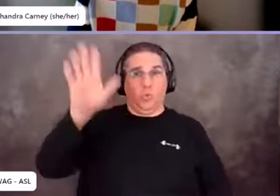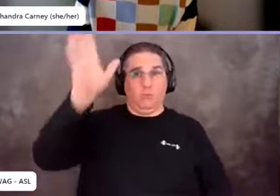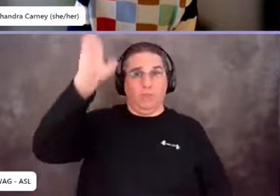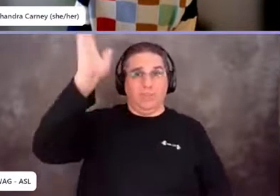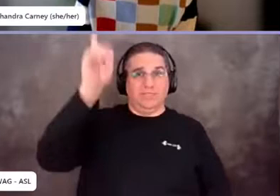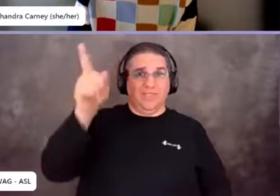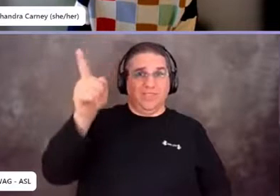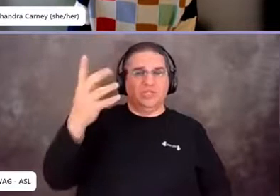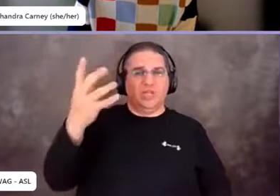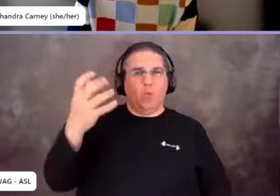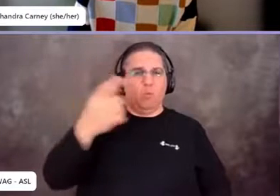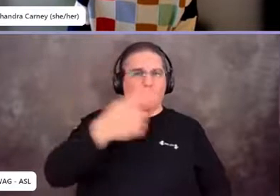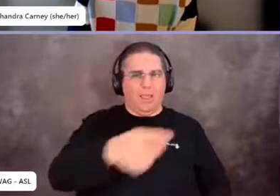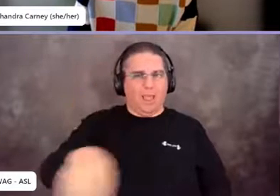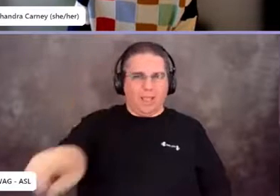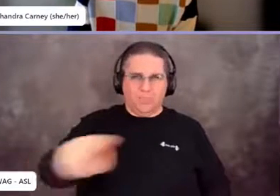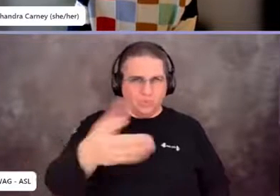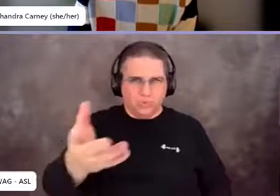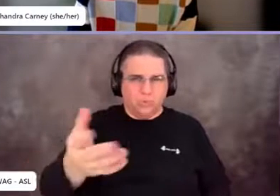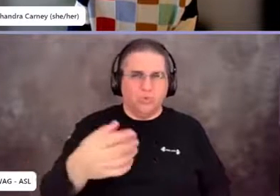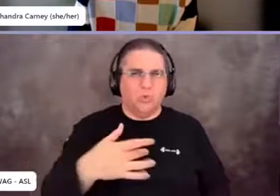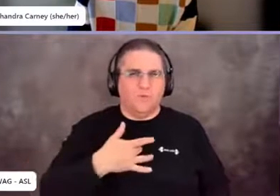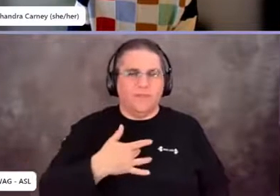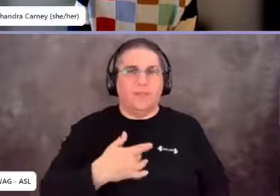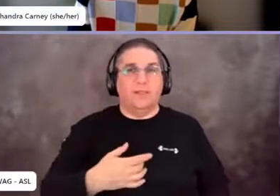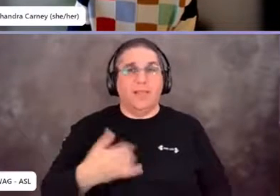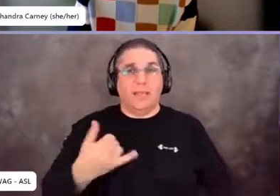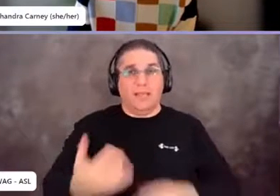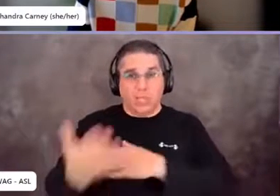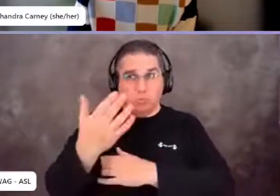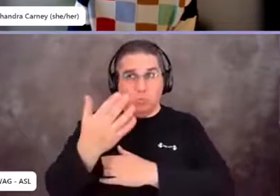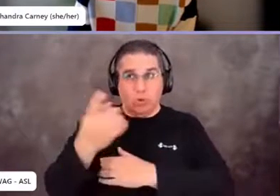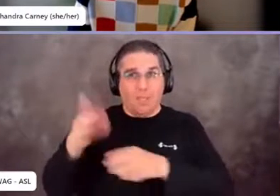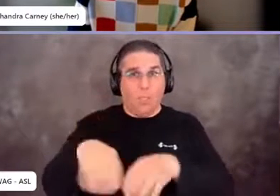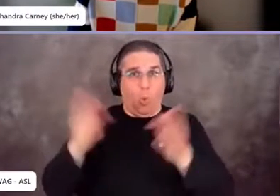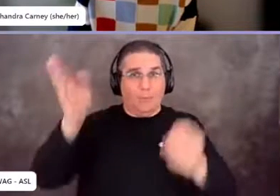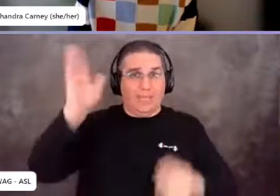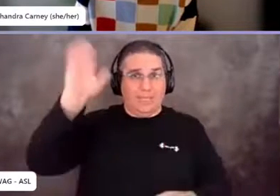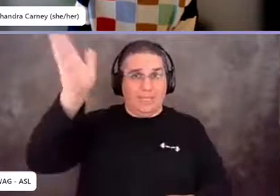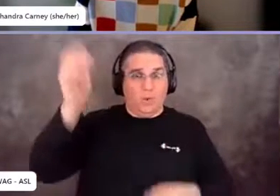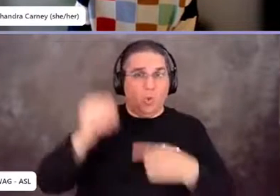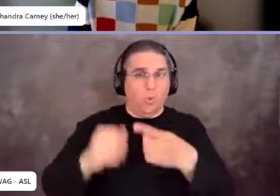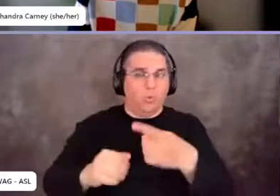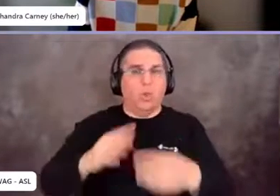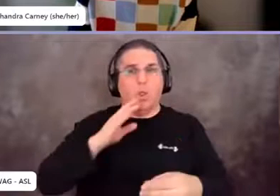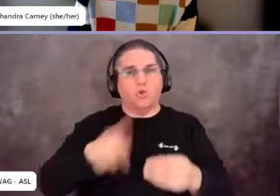there. The second one relates to the keynote from this morning, and that's why I really want to get it in to